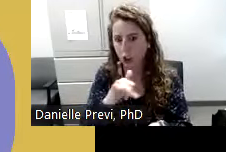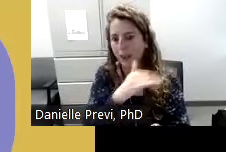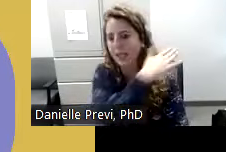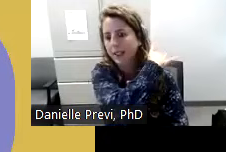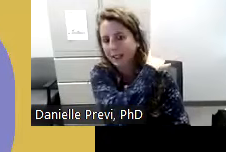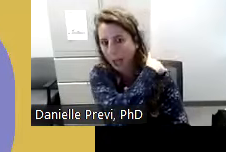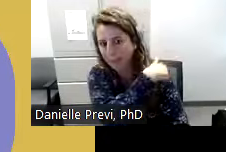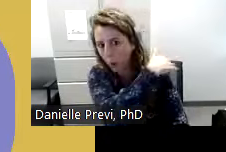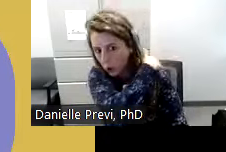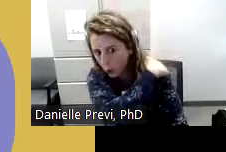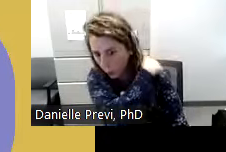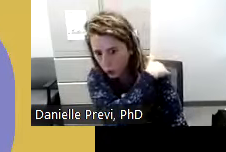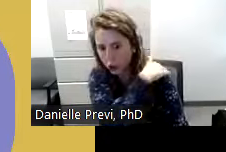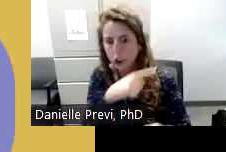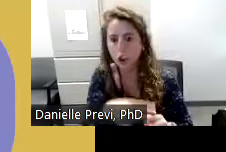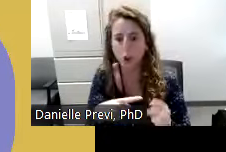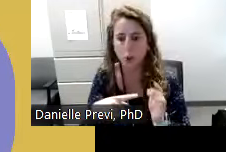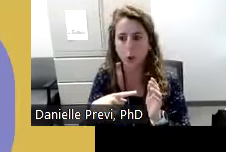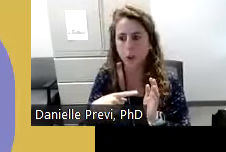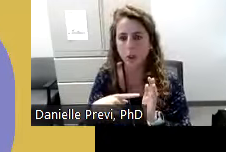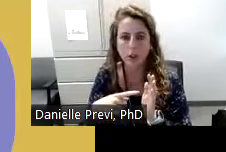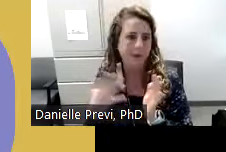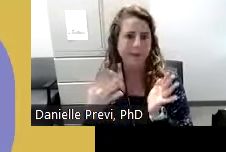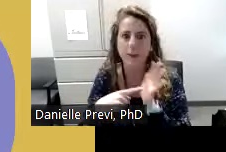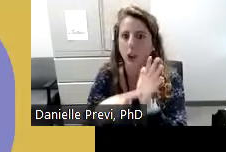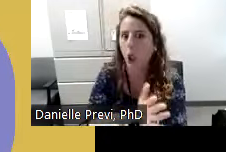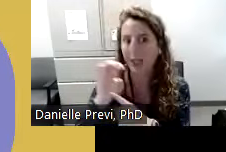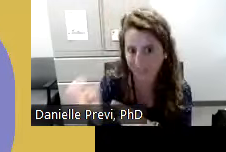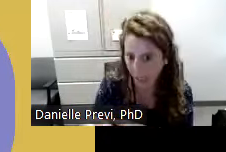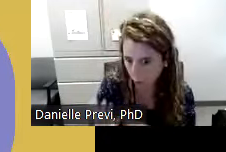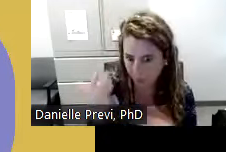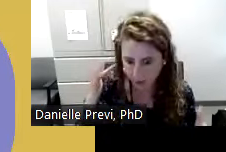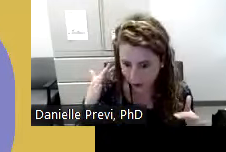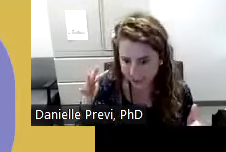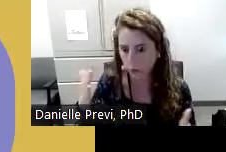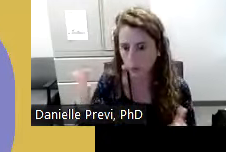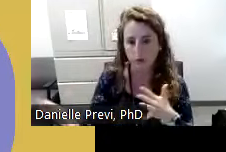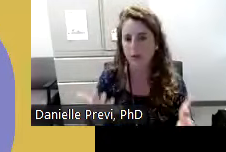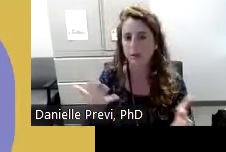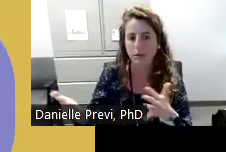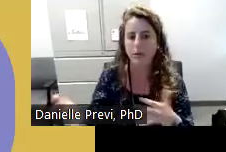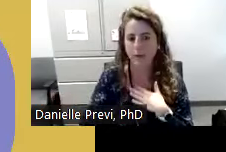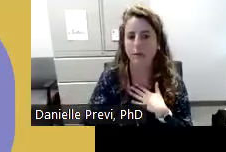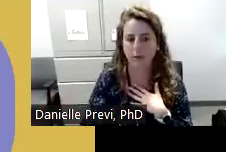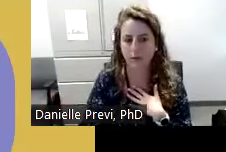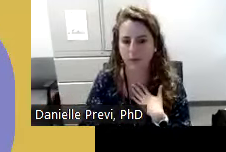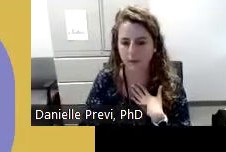They will also use haptics on their body in order to convey information in the environment.